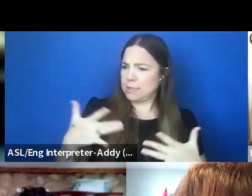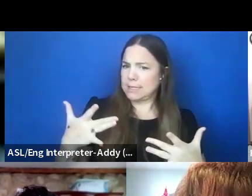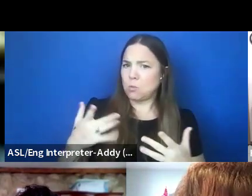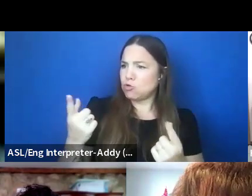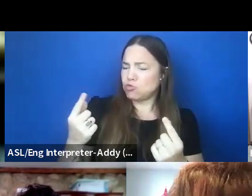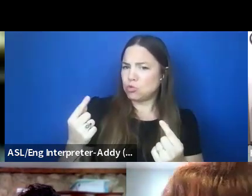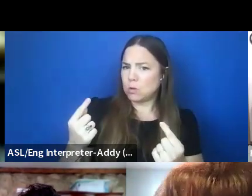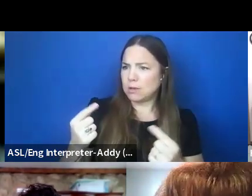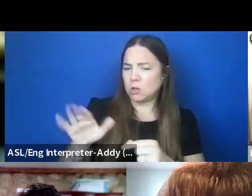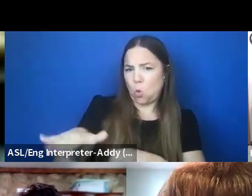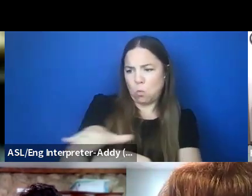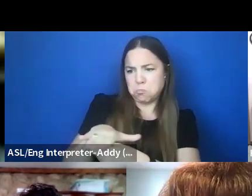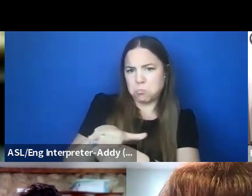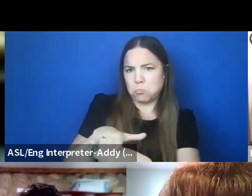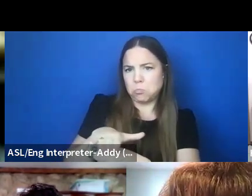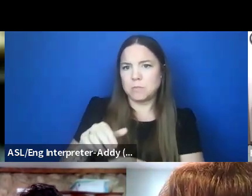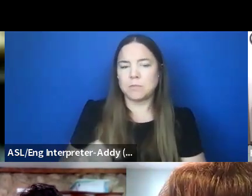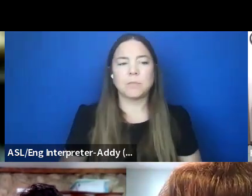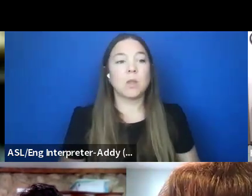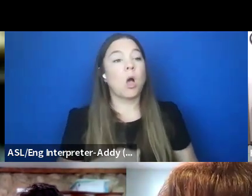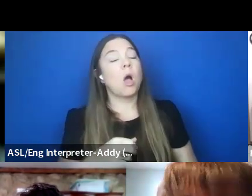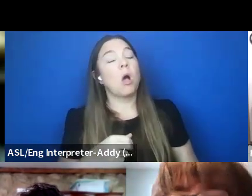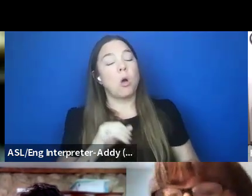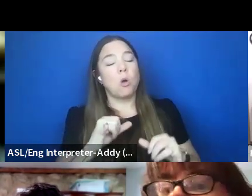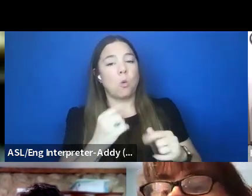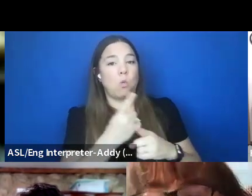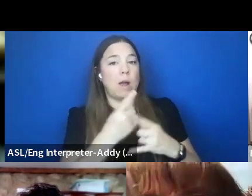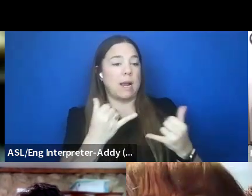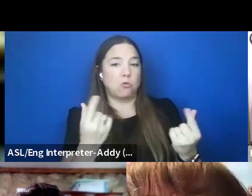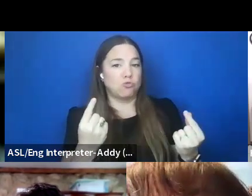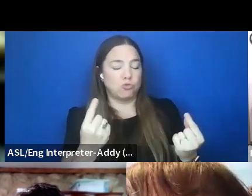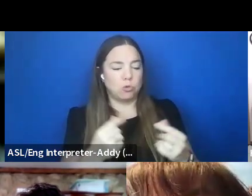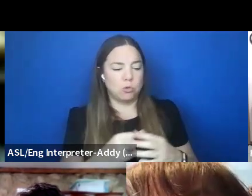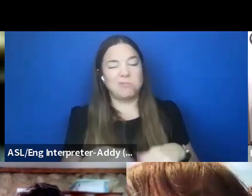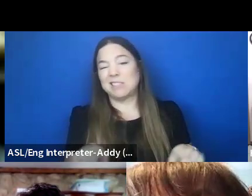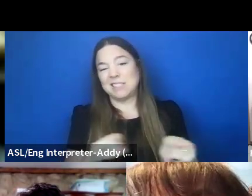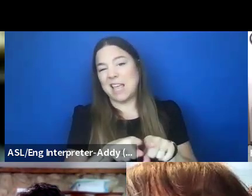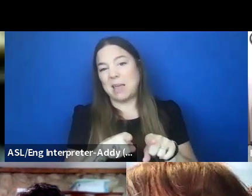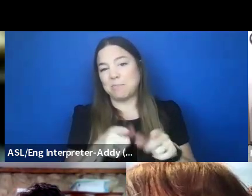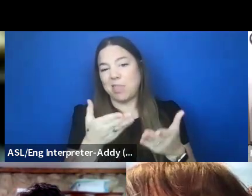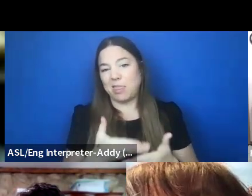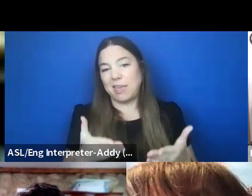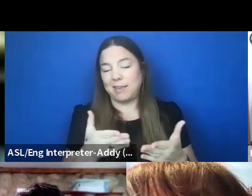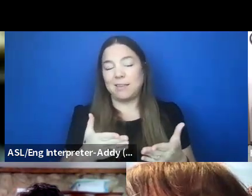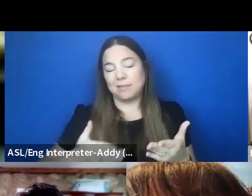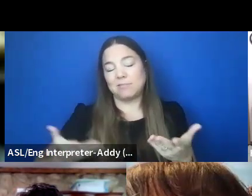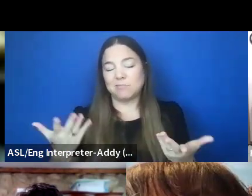Aerius Franklin: Oh, right now I'm doing the same things. I'm fighting with our local